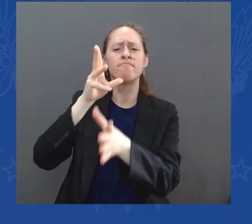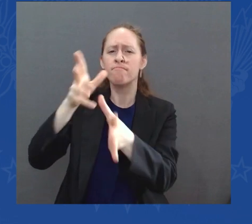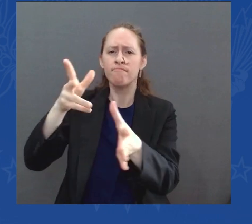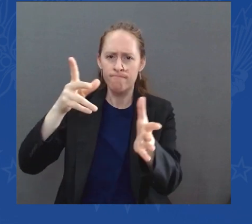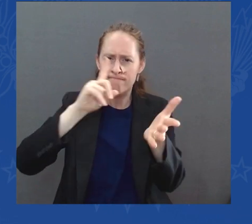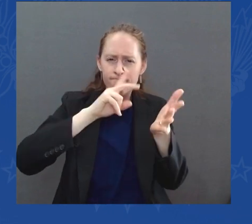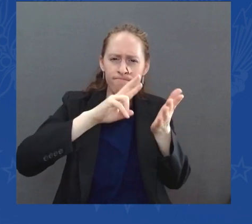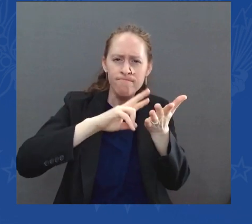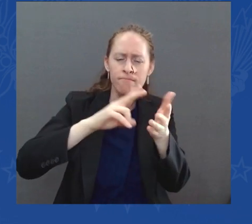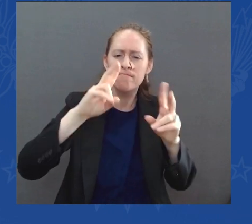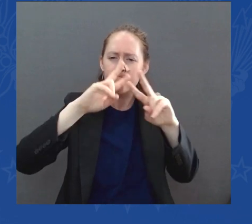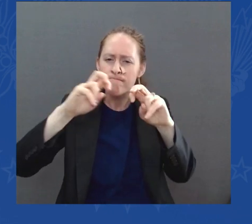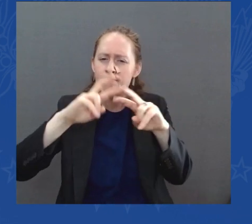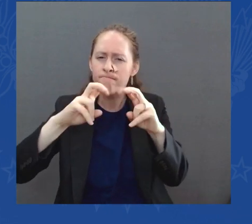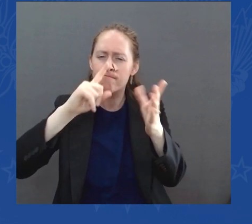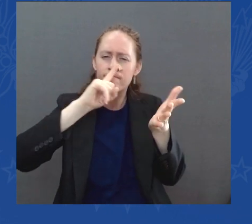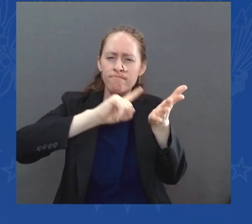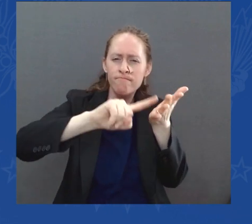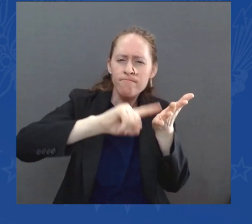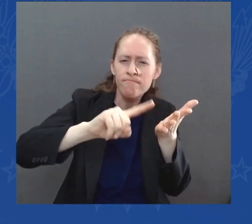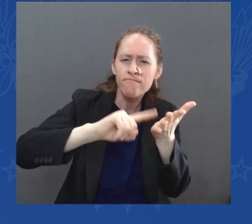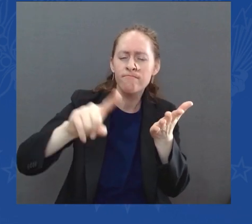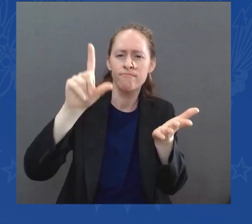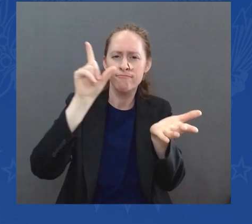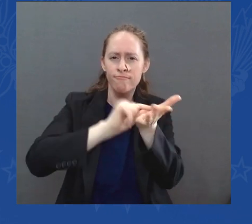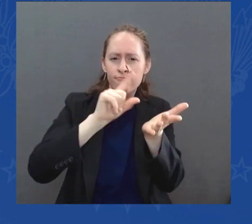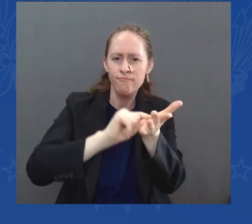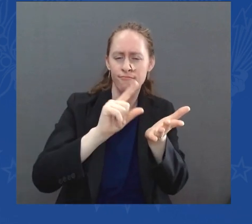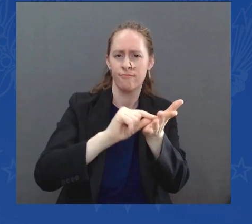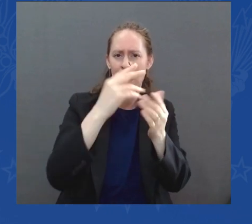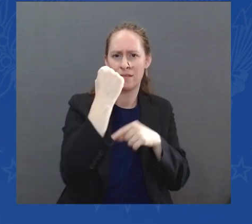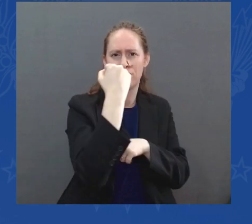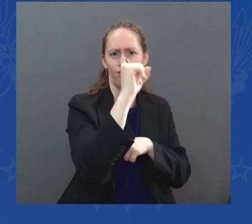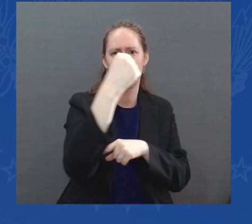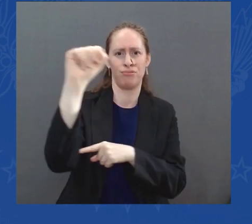She carefully chronicled names, dates, locations